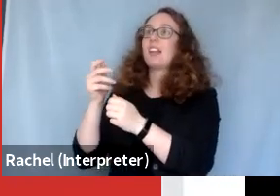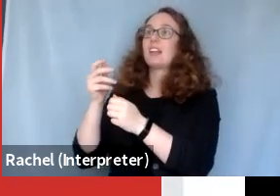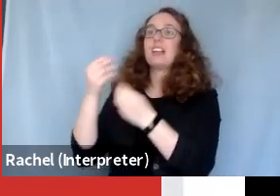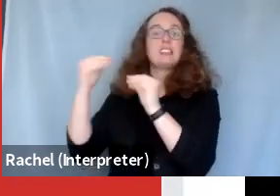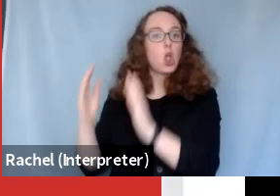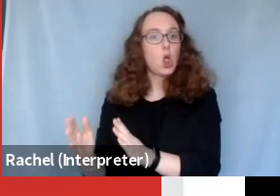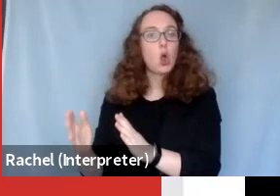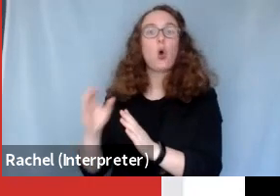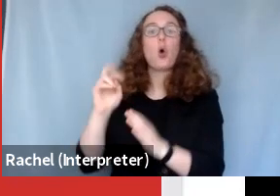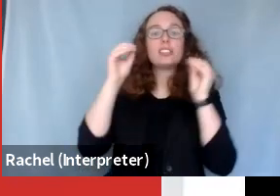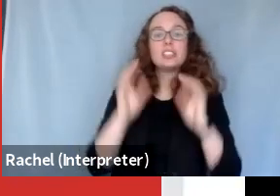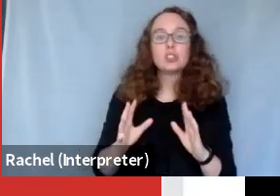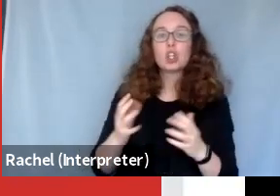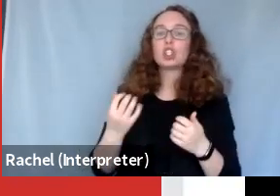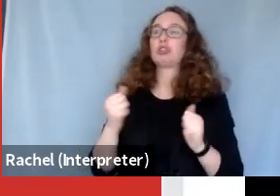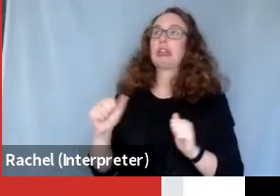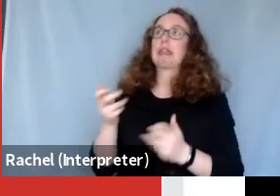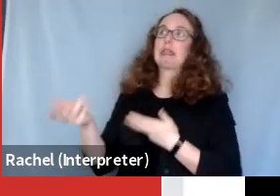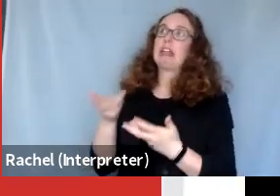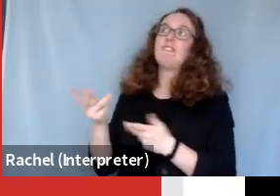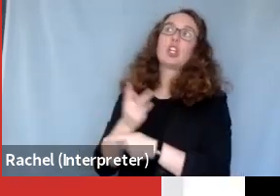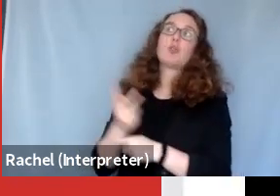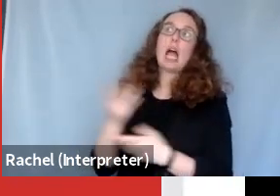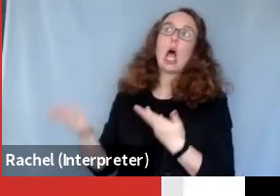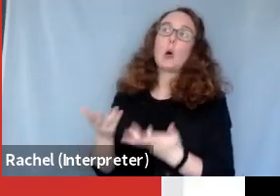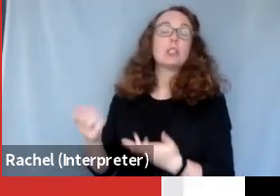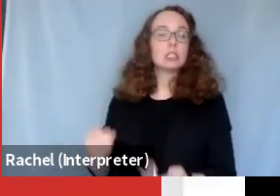even though it may not be eligible now it doesn't mean it won't be eligible. So